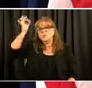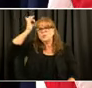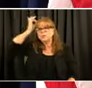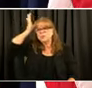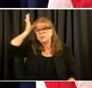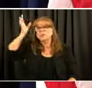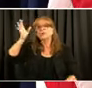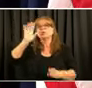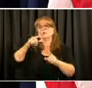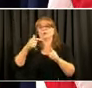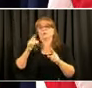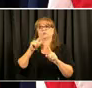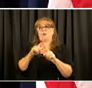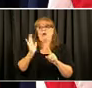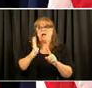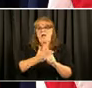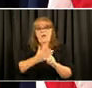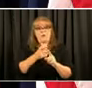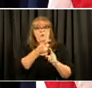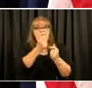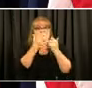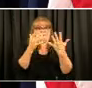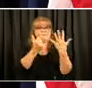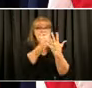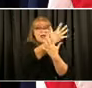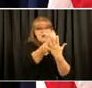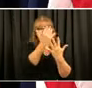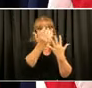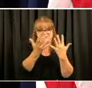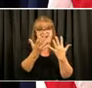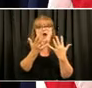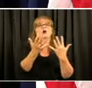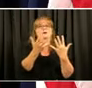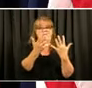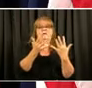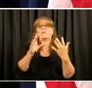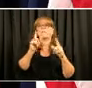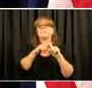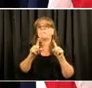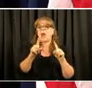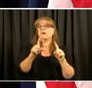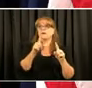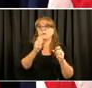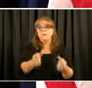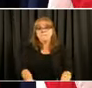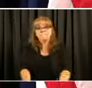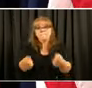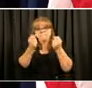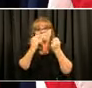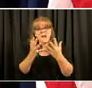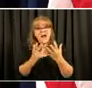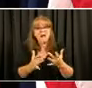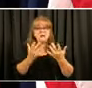a lot less homes have been affected than we hear about in states like oregon where upwards of 500